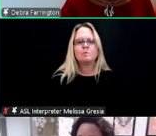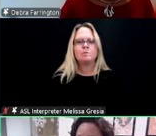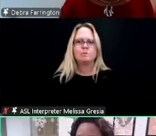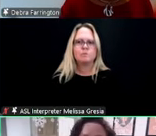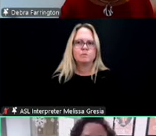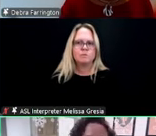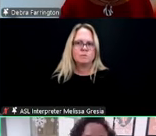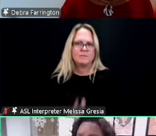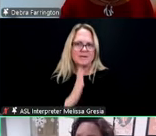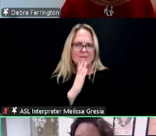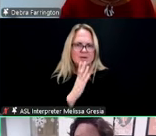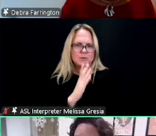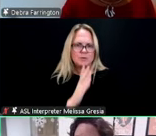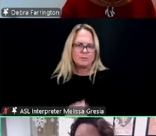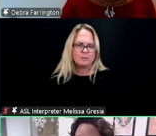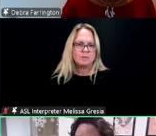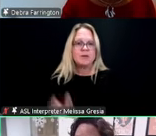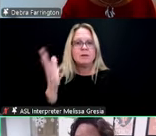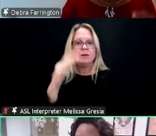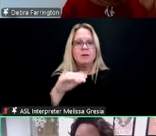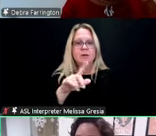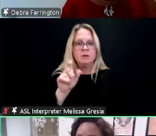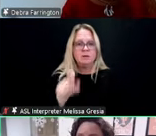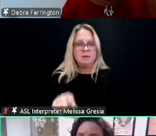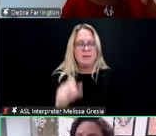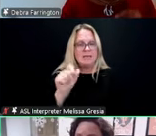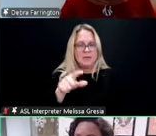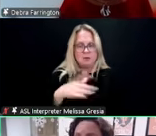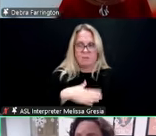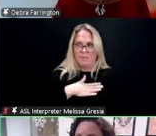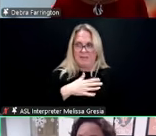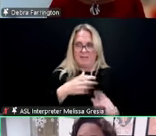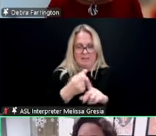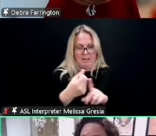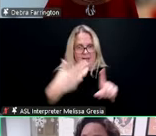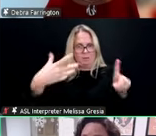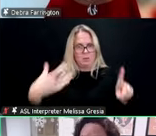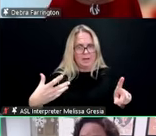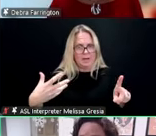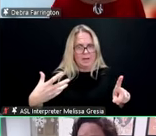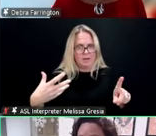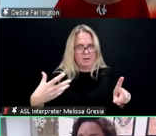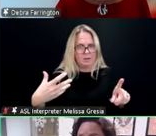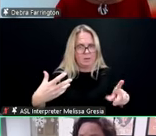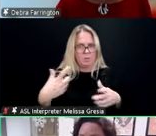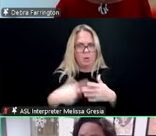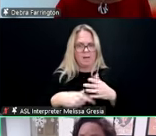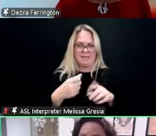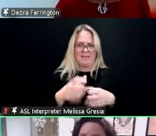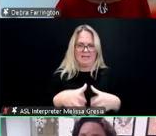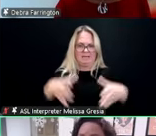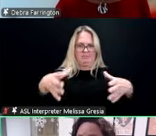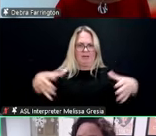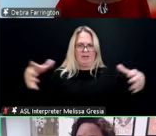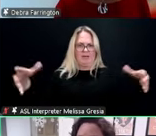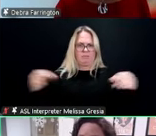Thank you. Next question. Can you please elaborate on what expand reach of existing statewide efforts